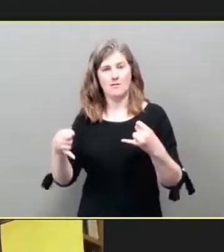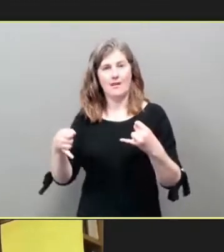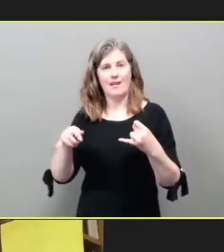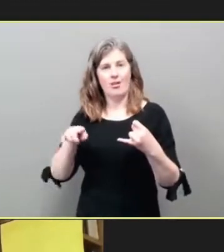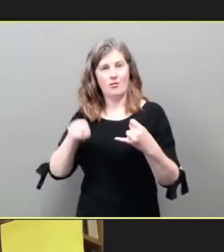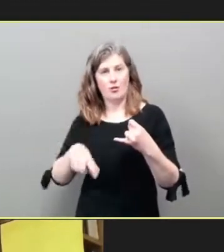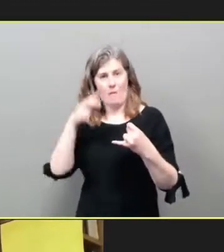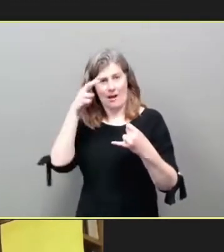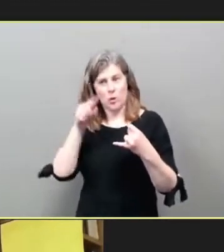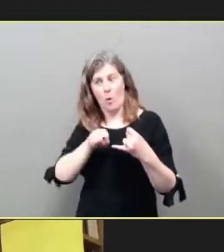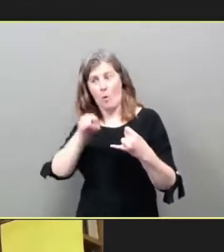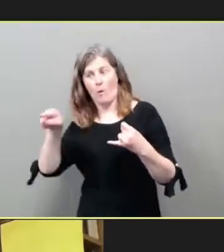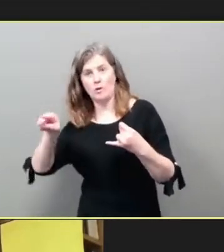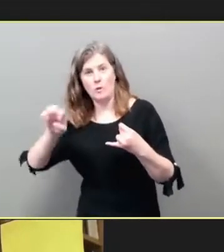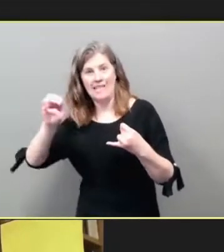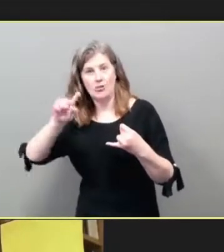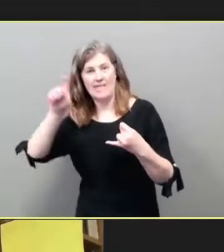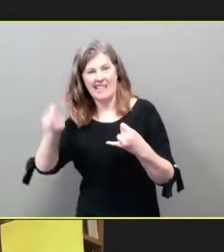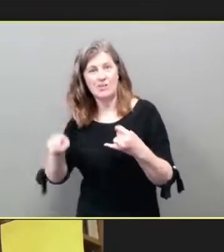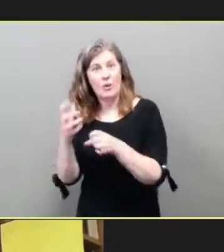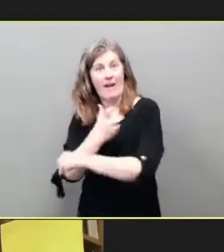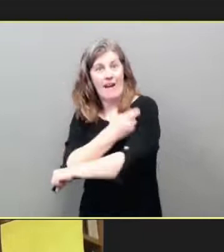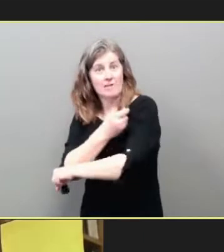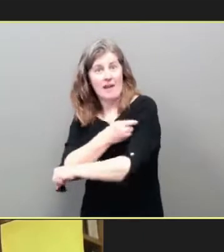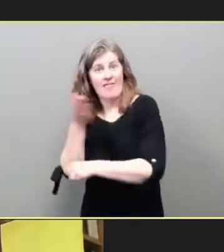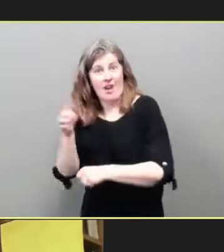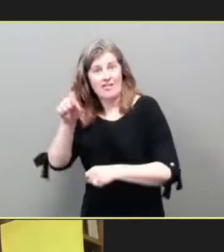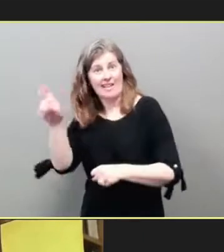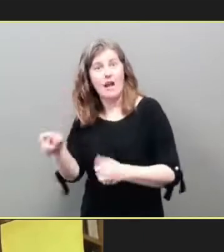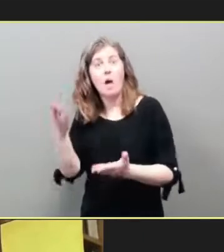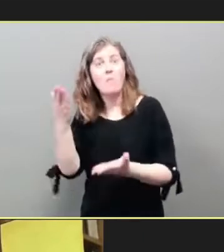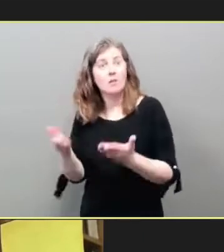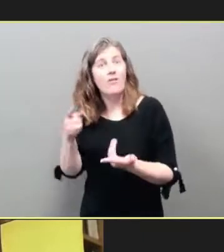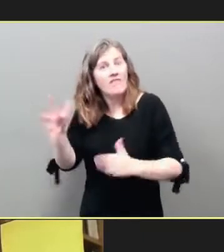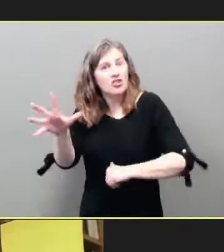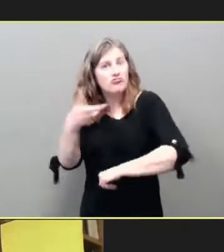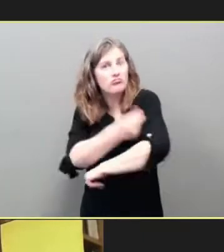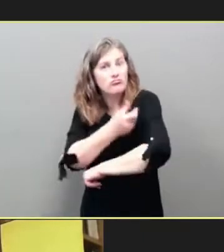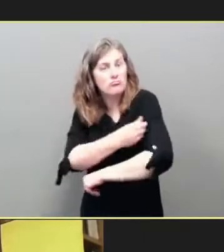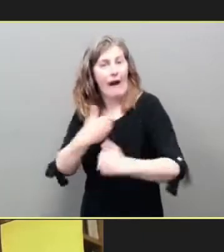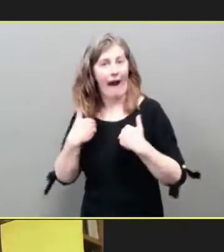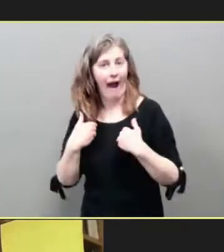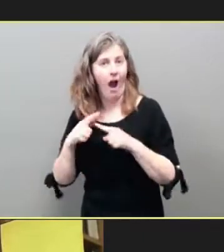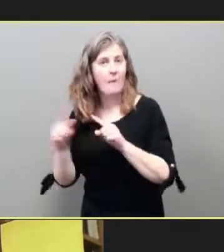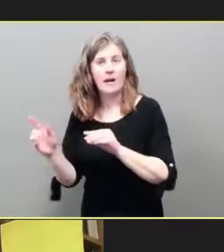to get their vaccine in texas. It's possible they may not be in the system